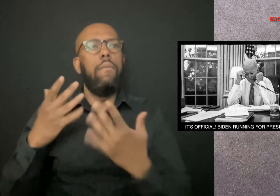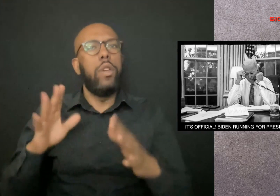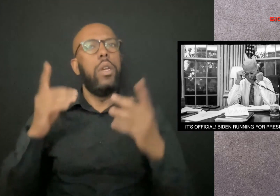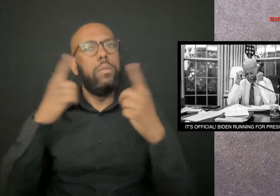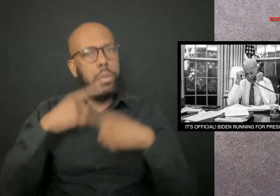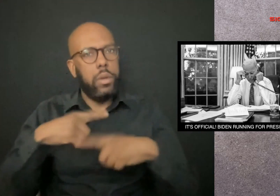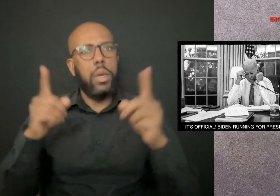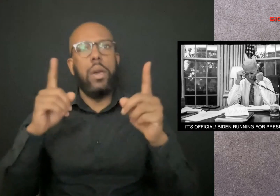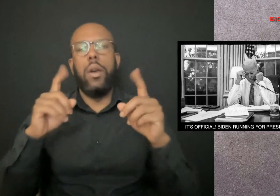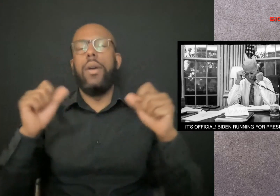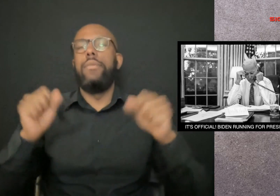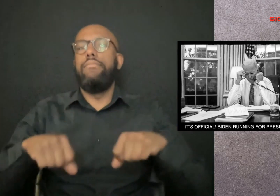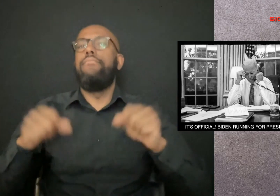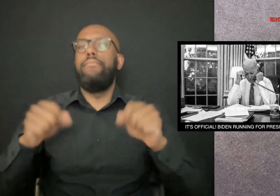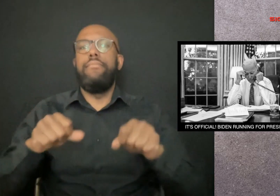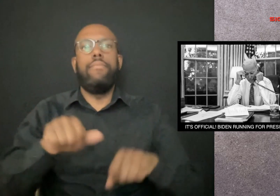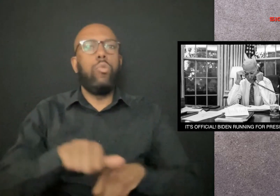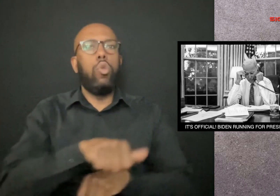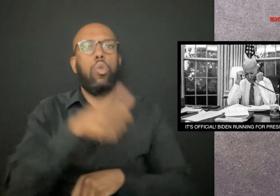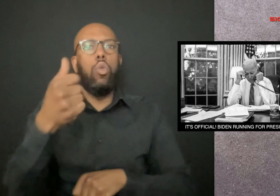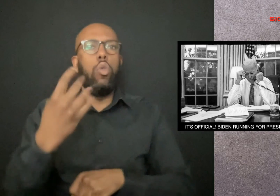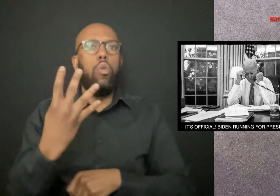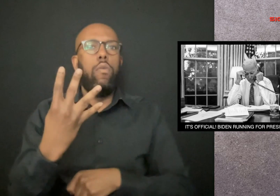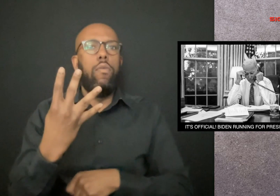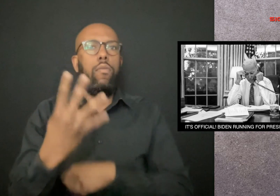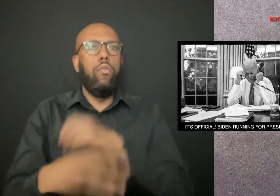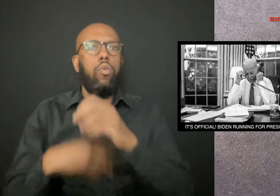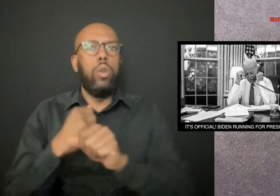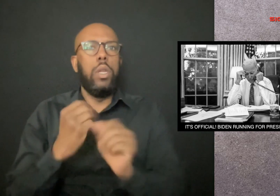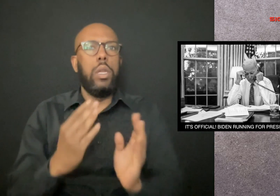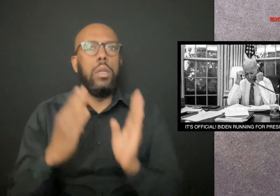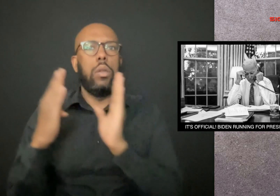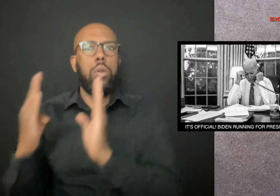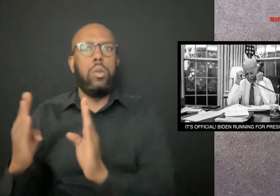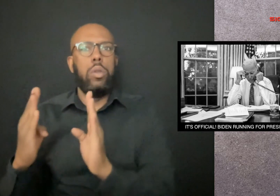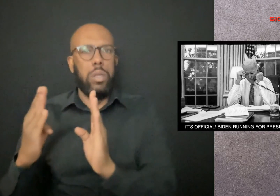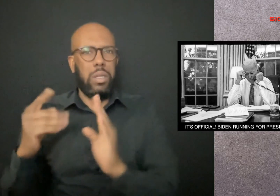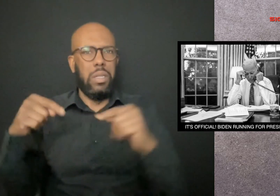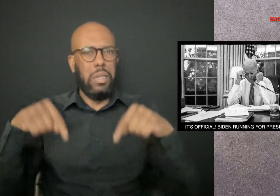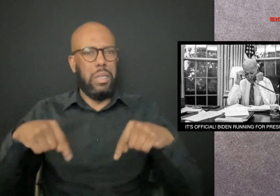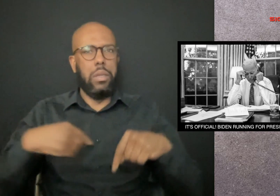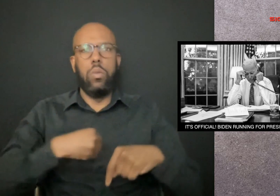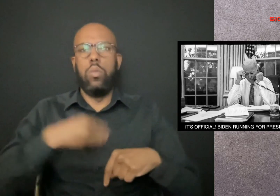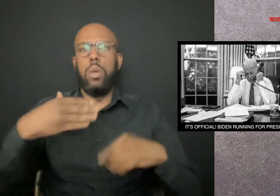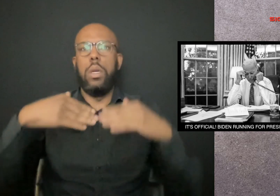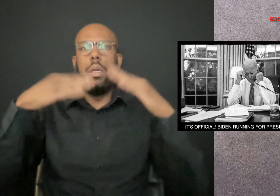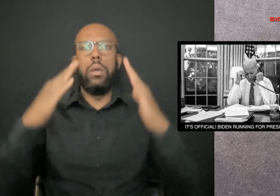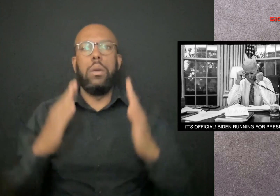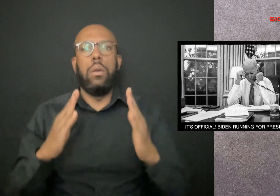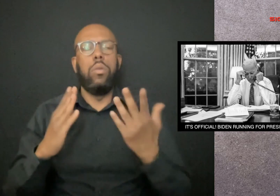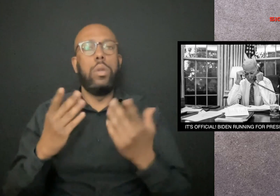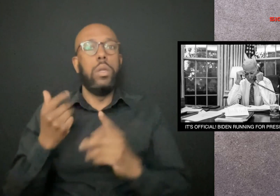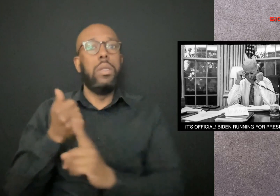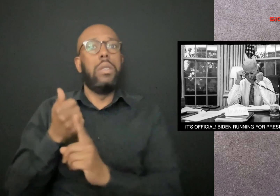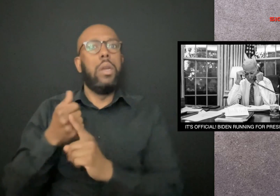today President Joe Biden made the formal announcement that he is seeking another four years in the White House